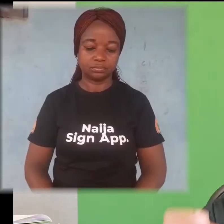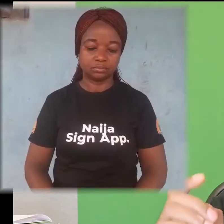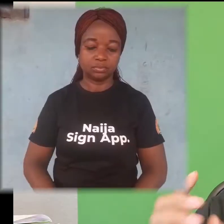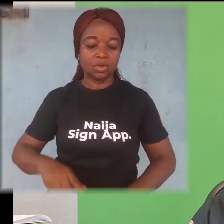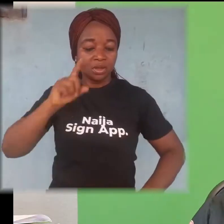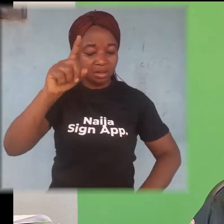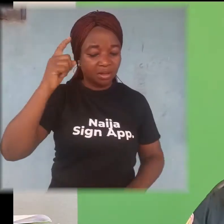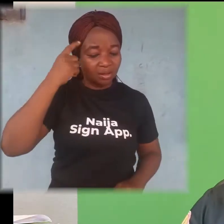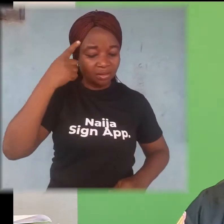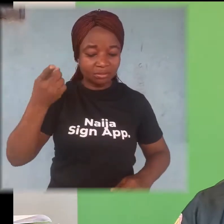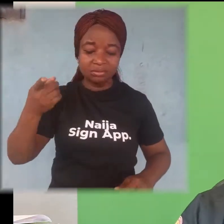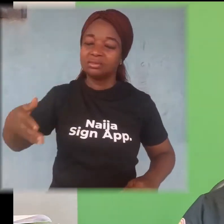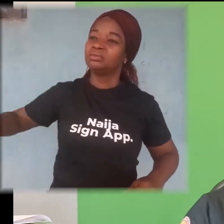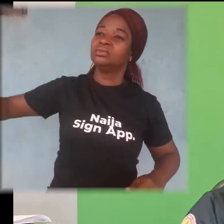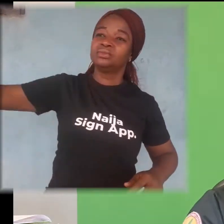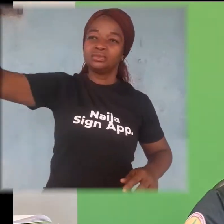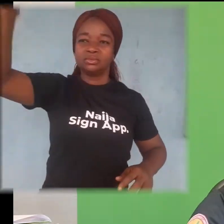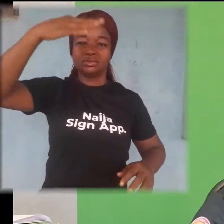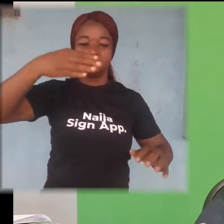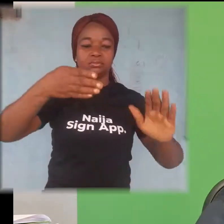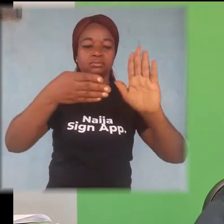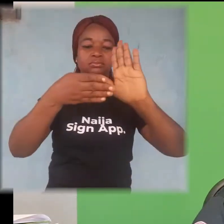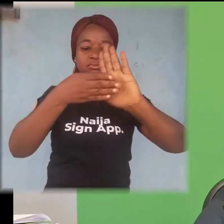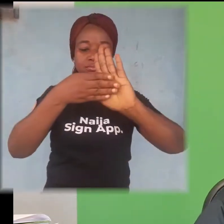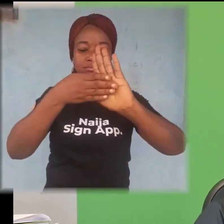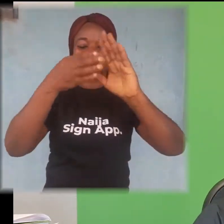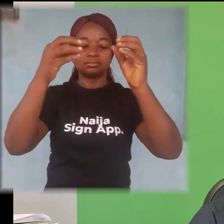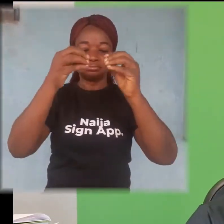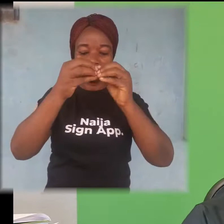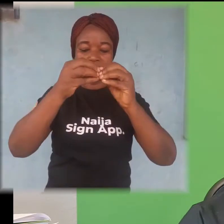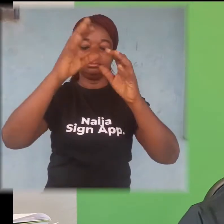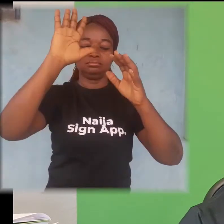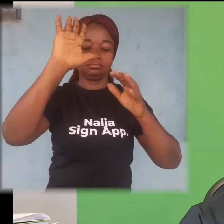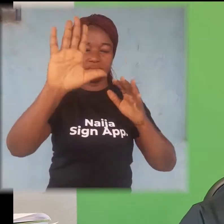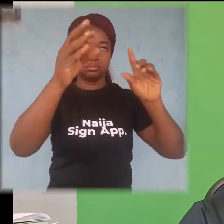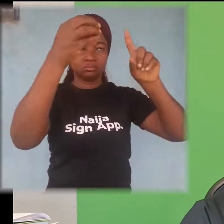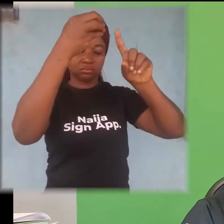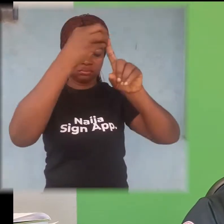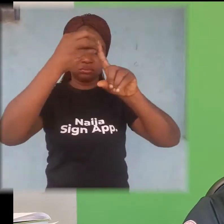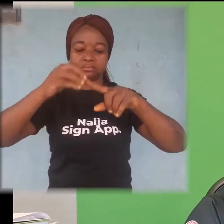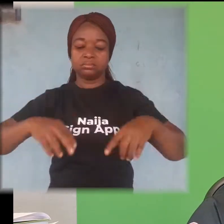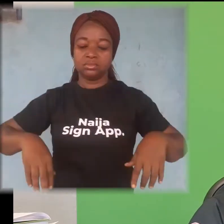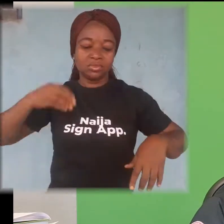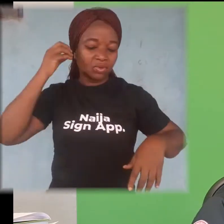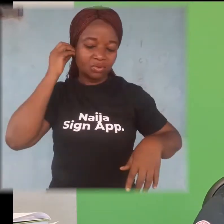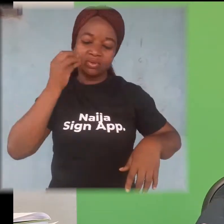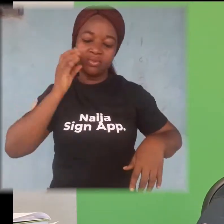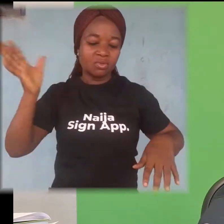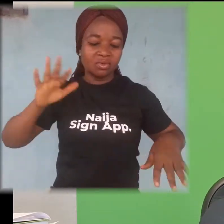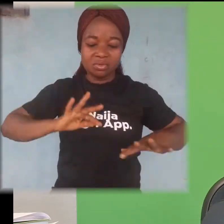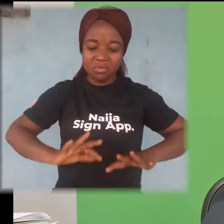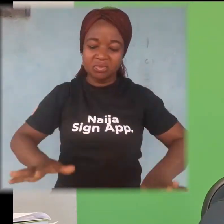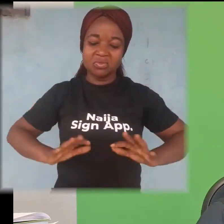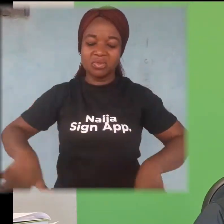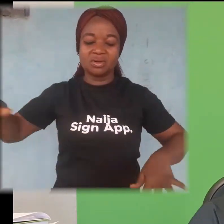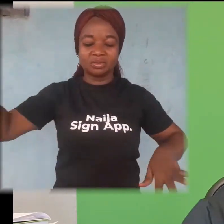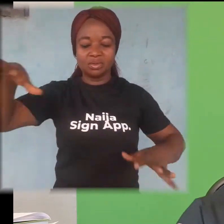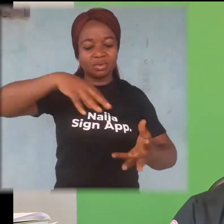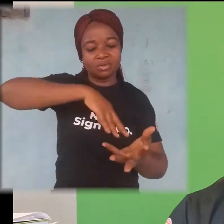Sign language is a language just like spoken language, so that is why sometimes we use